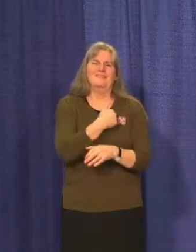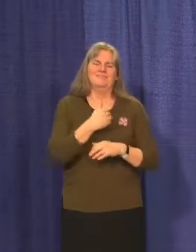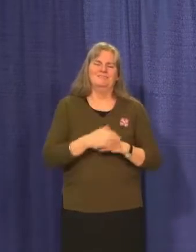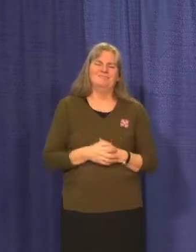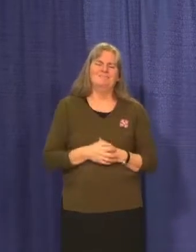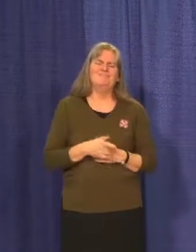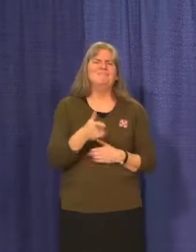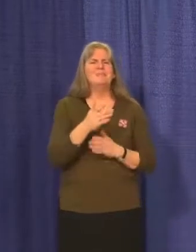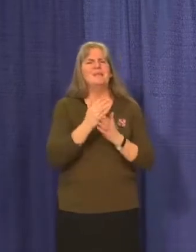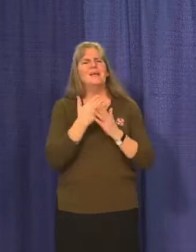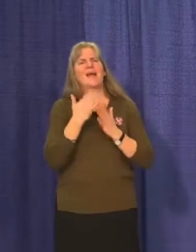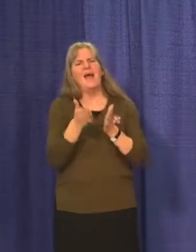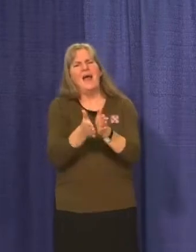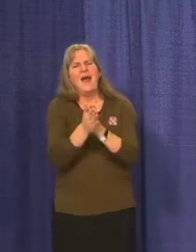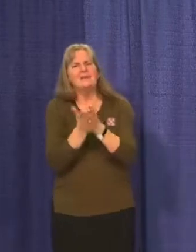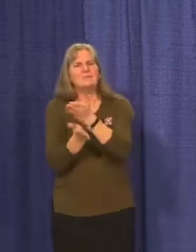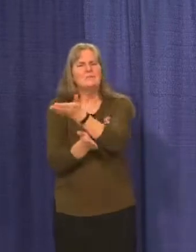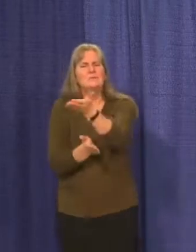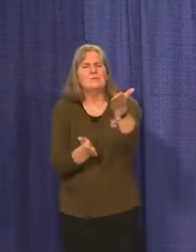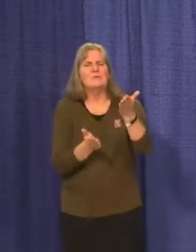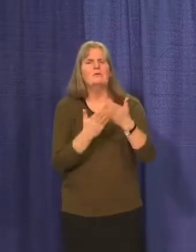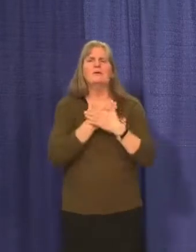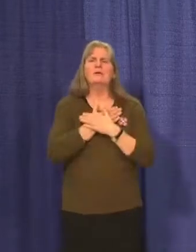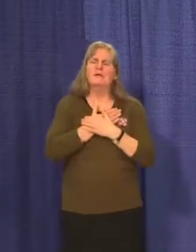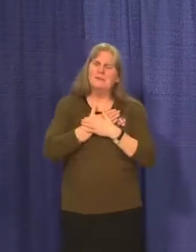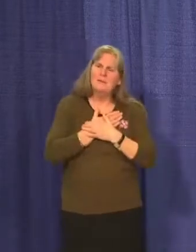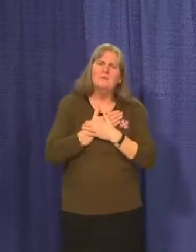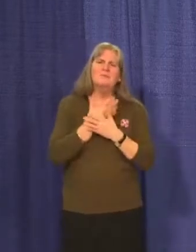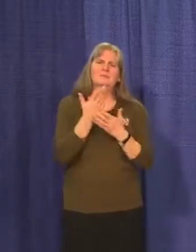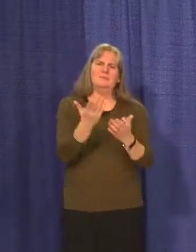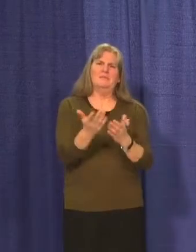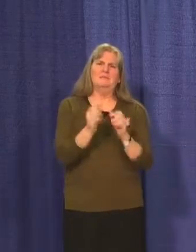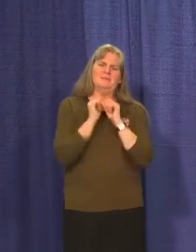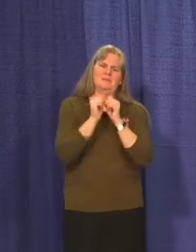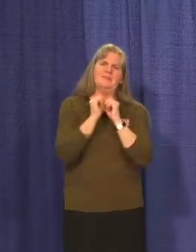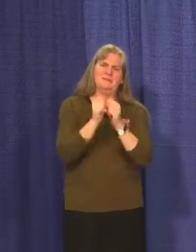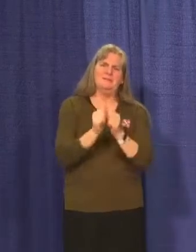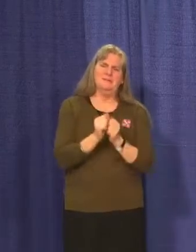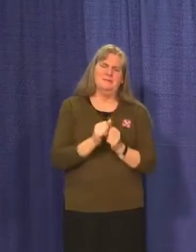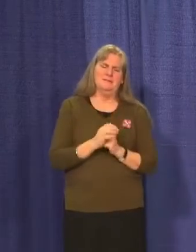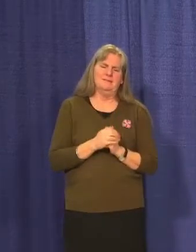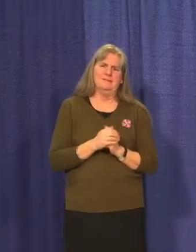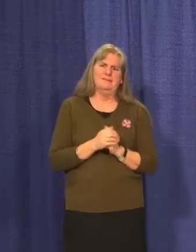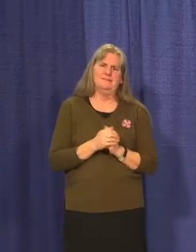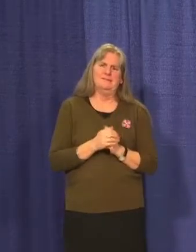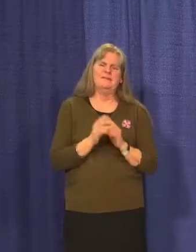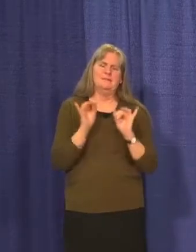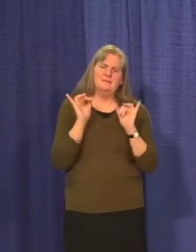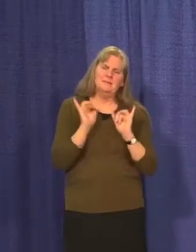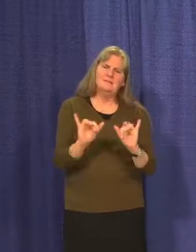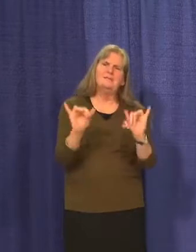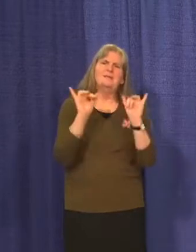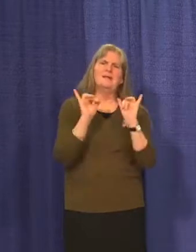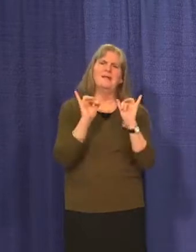So this is a plea to hang in there. Let us continue to get the most out of our favourable position.